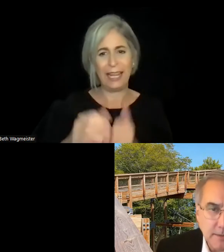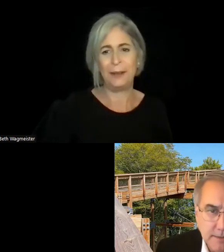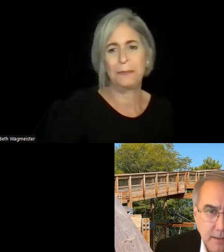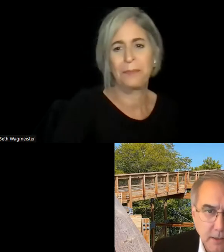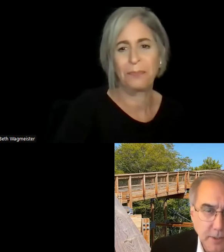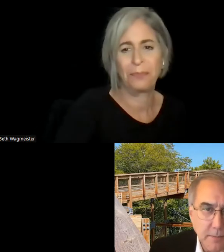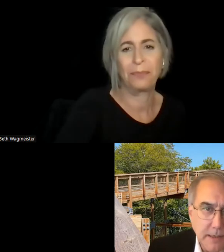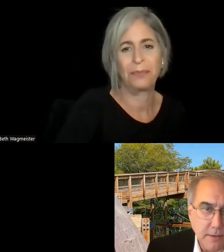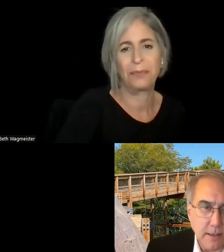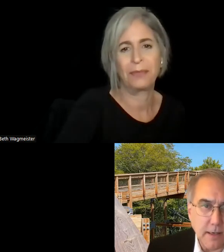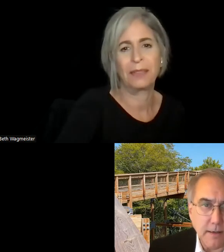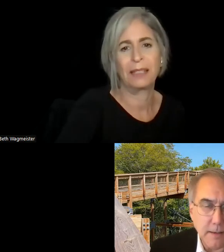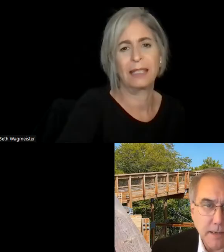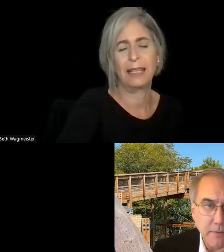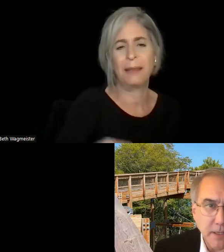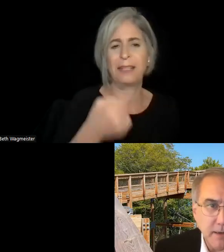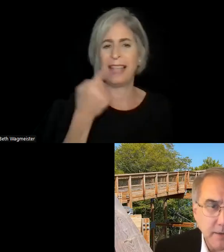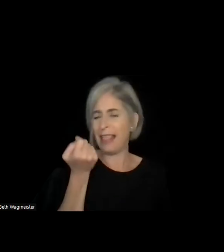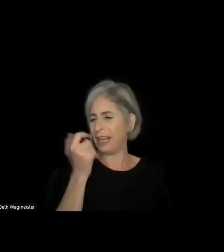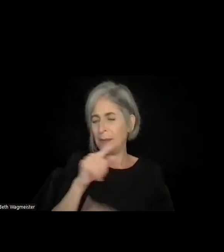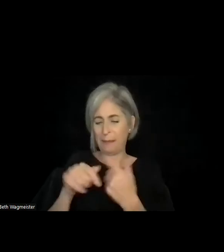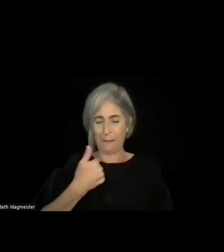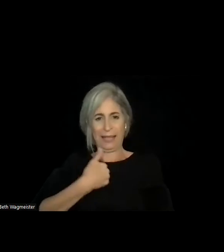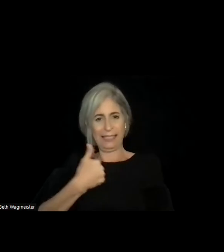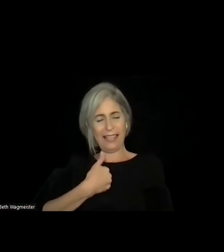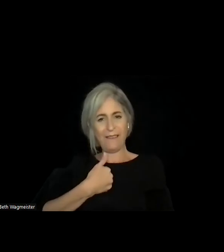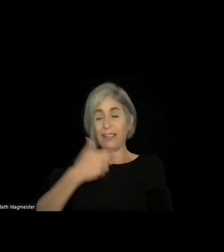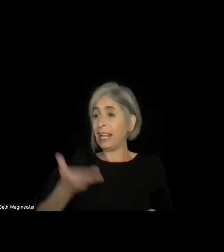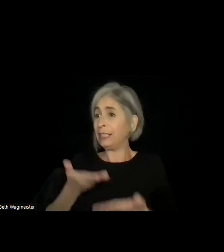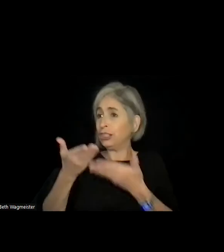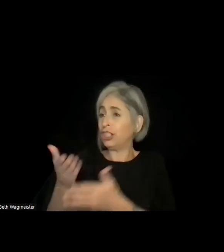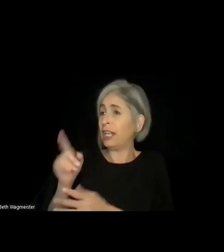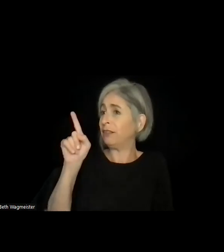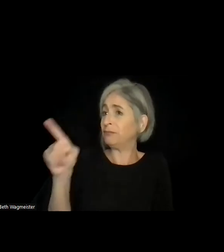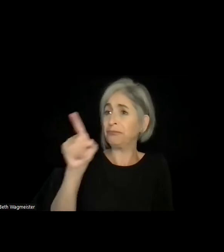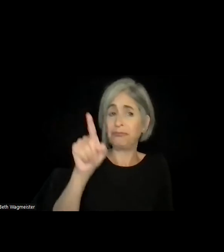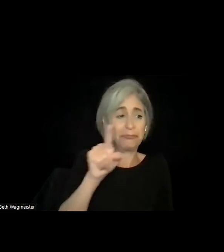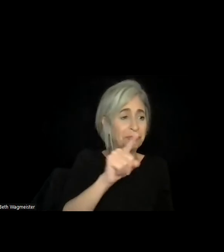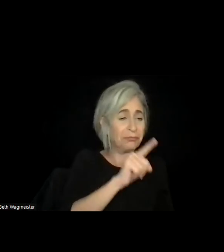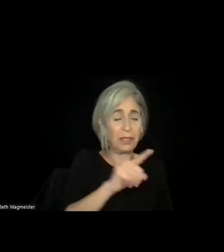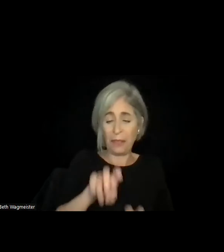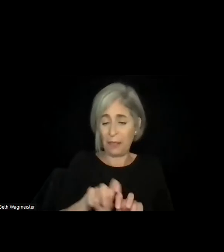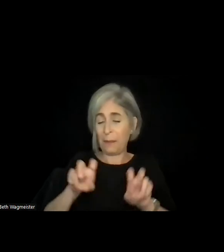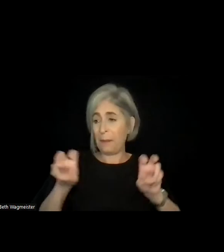Christopher. We have a great discussion planned. Looking forward to this discussion.